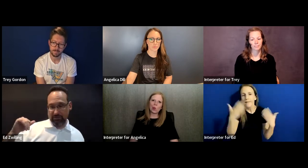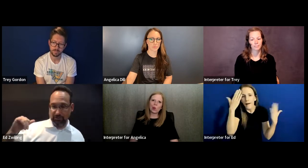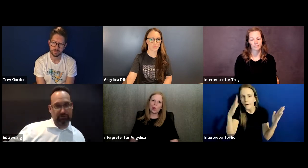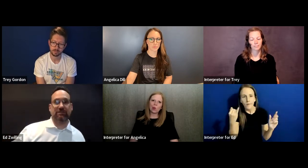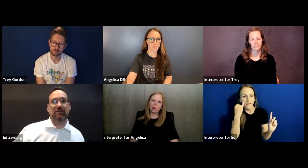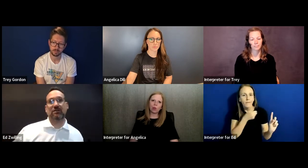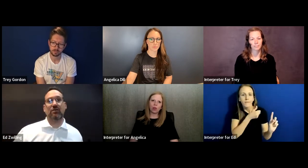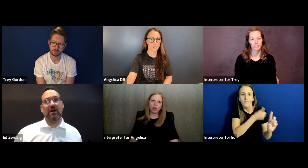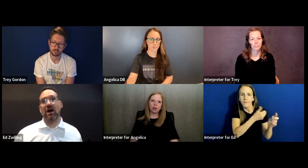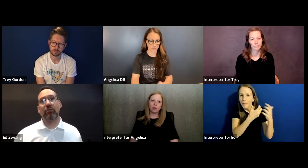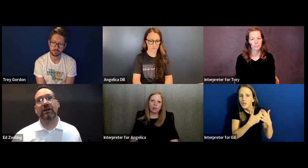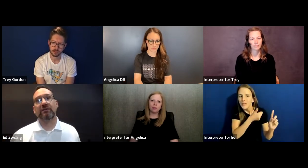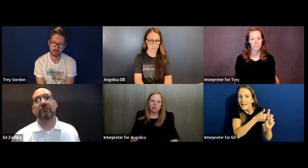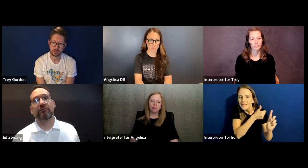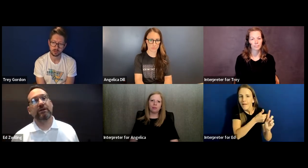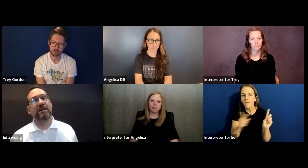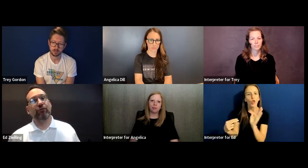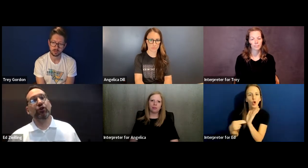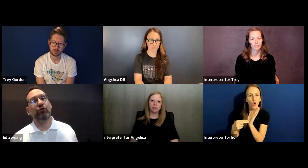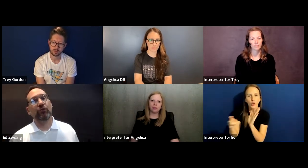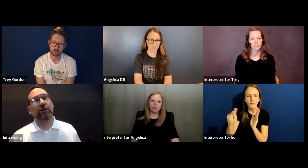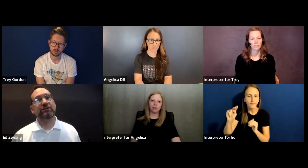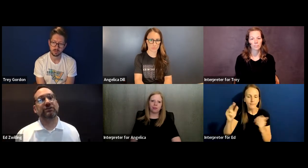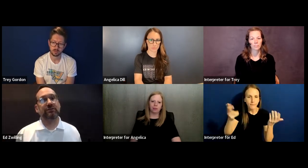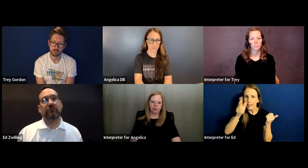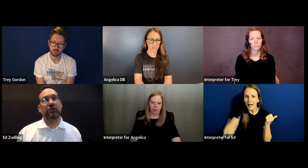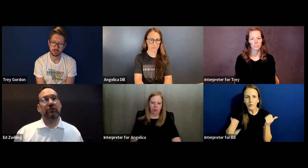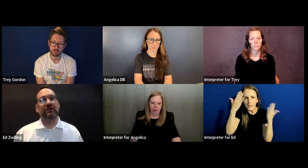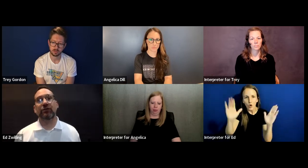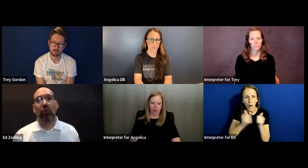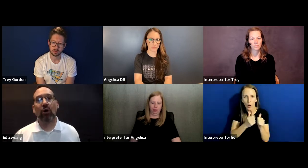the nurses didn't know how to operate it he never knew he just knew that it didn't work